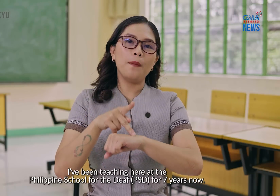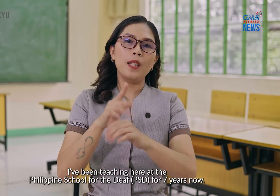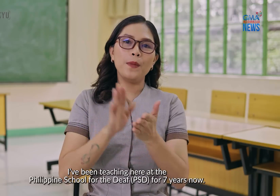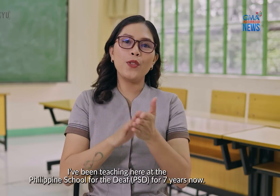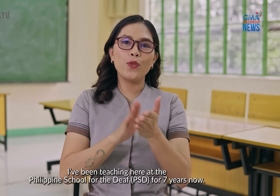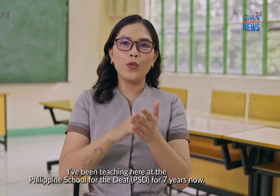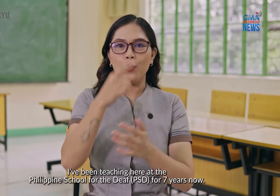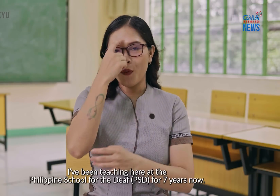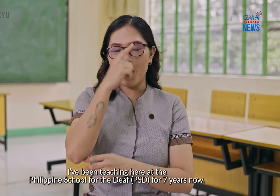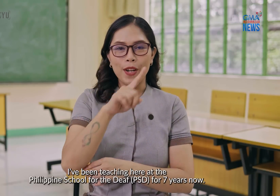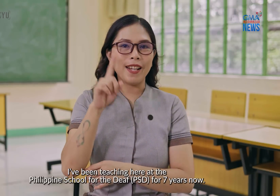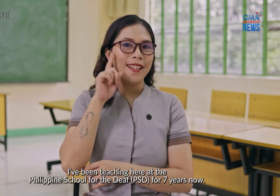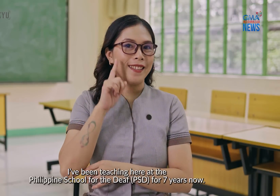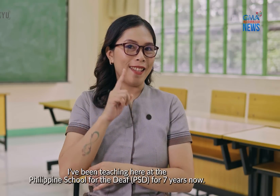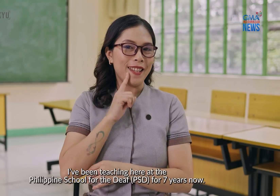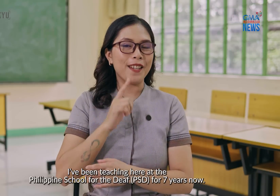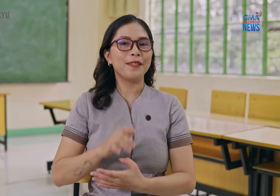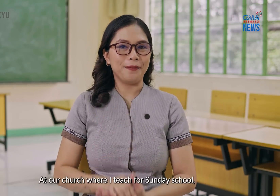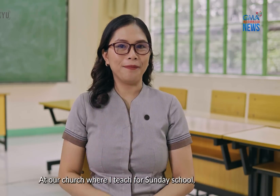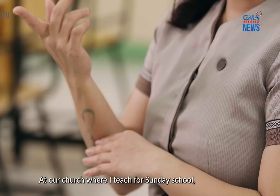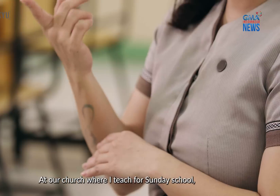This is my sign name.